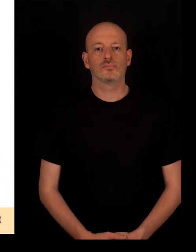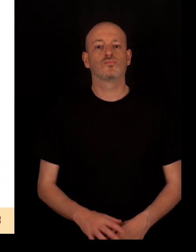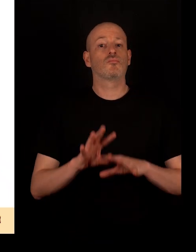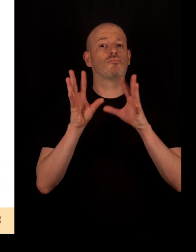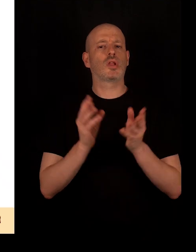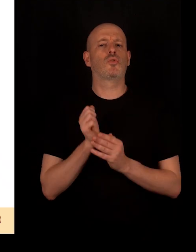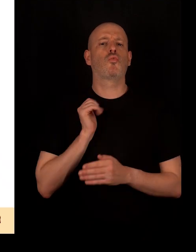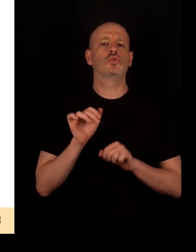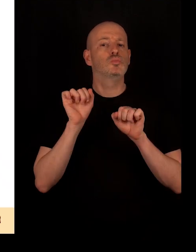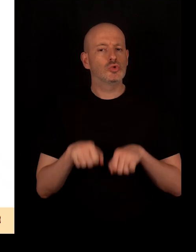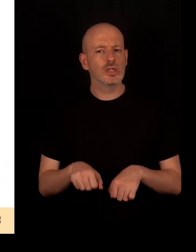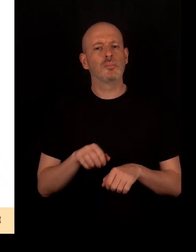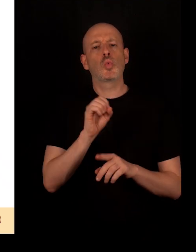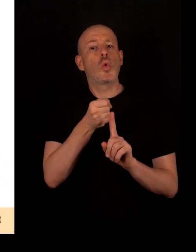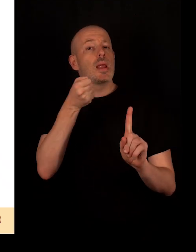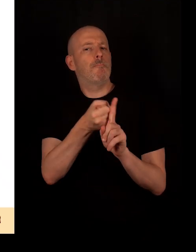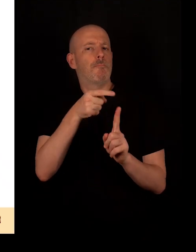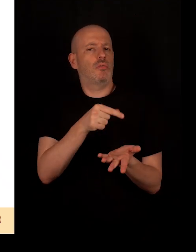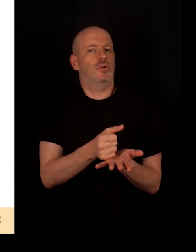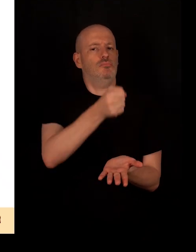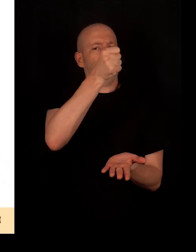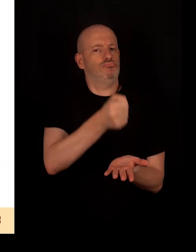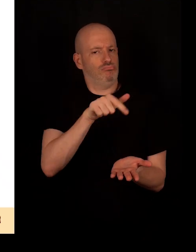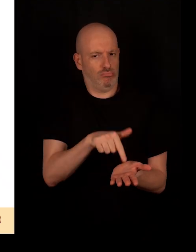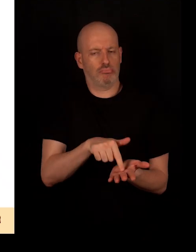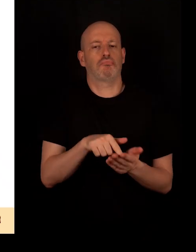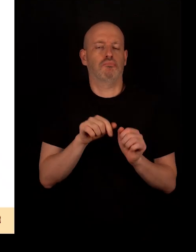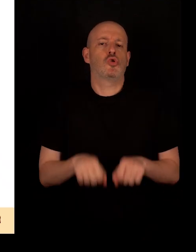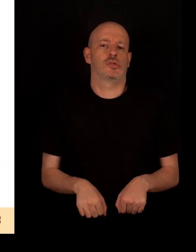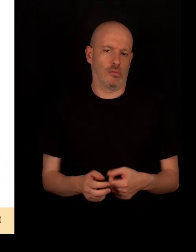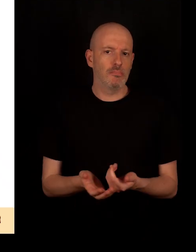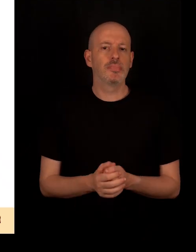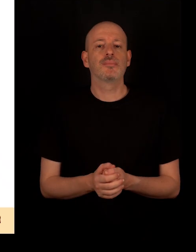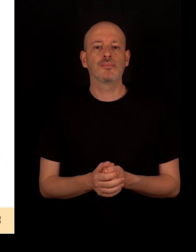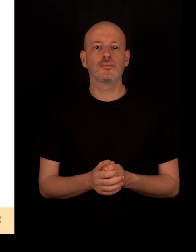So all of this is of course possible without an impact on the budget.